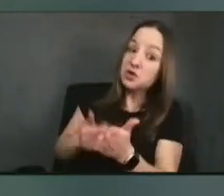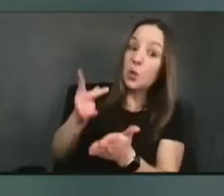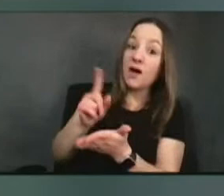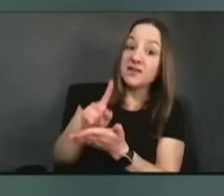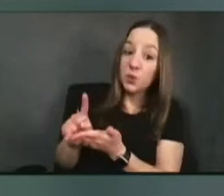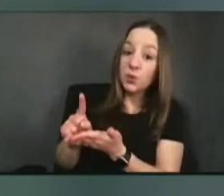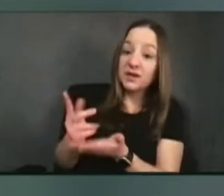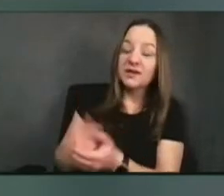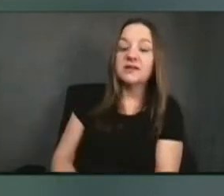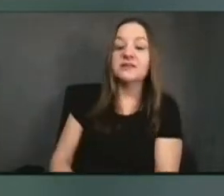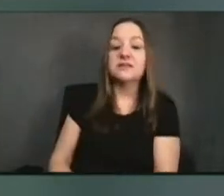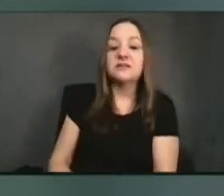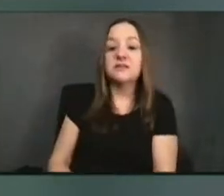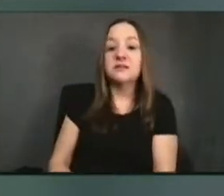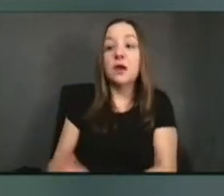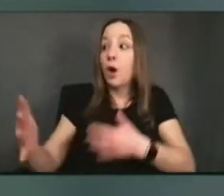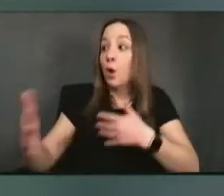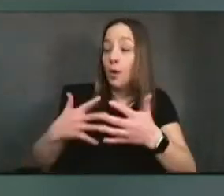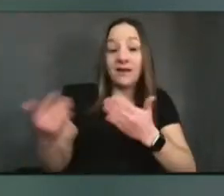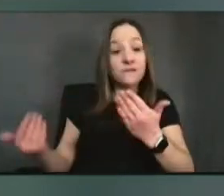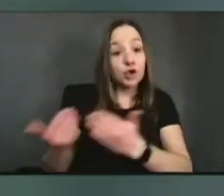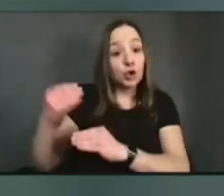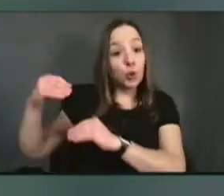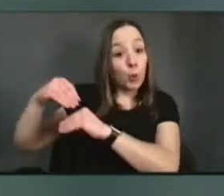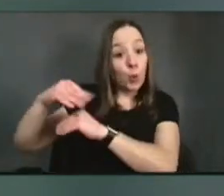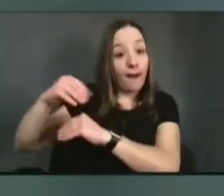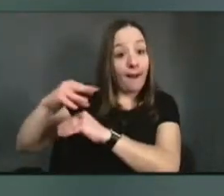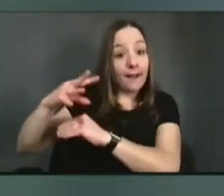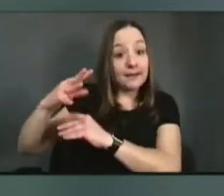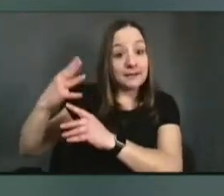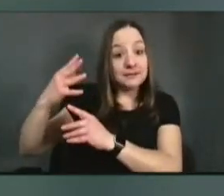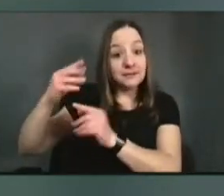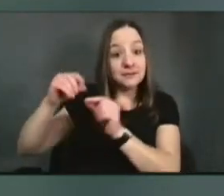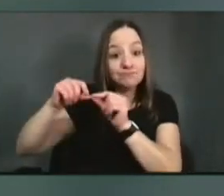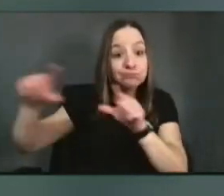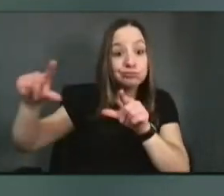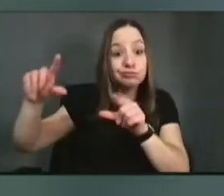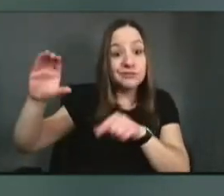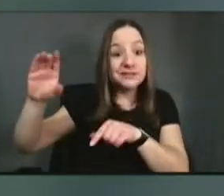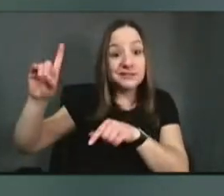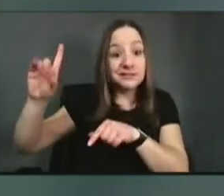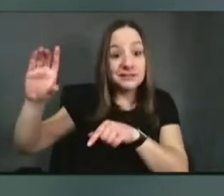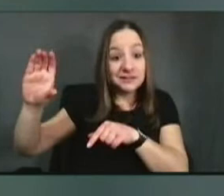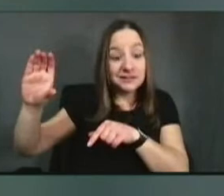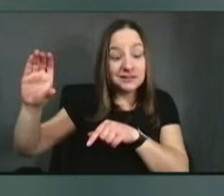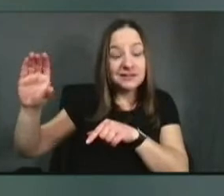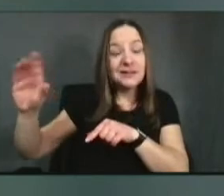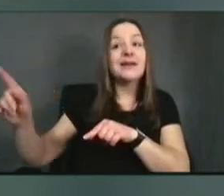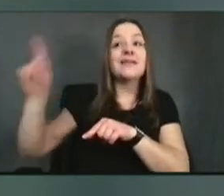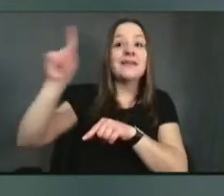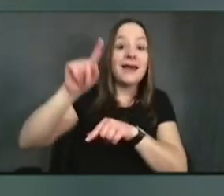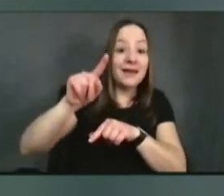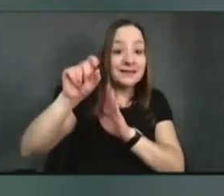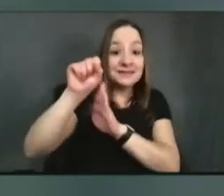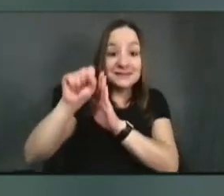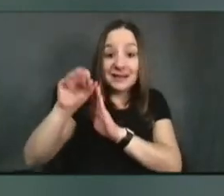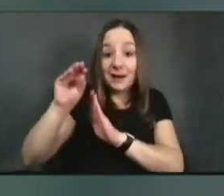twice a week. And when we have a new, uh, guidance comes out from